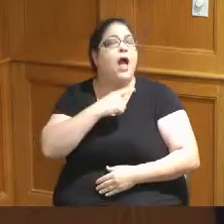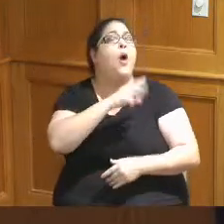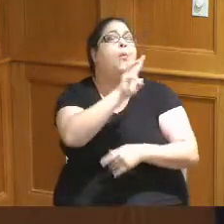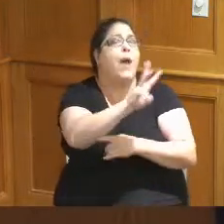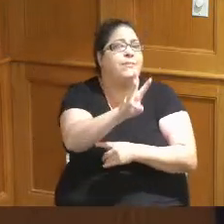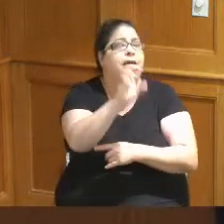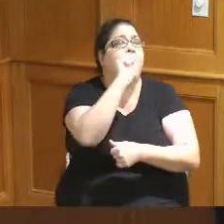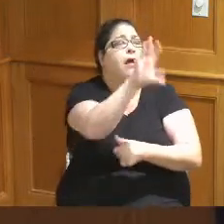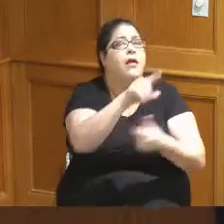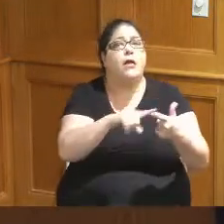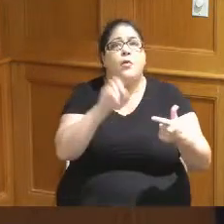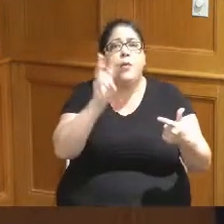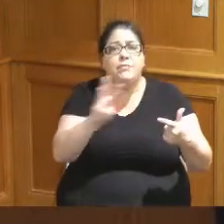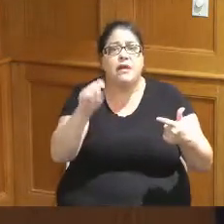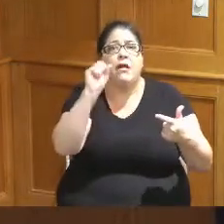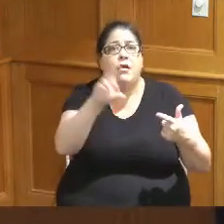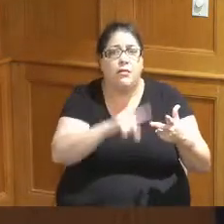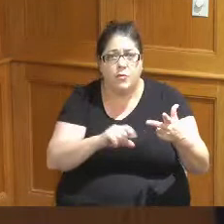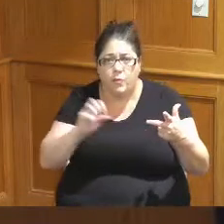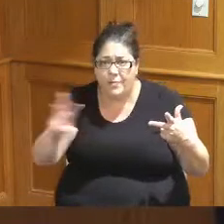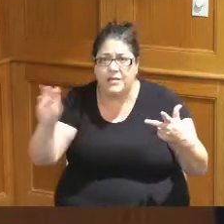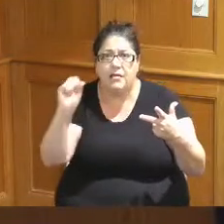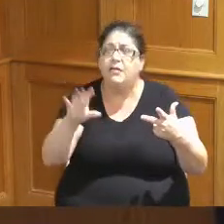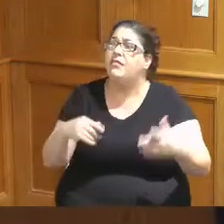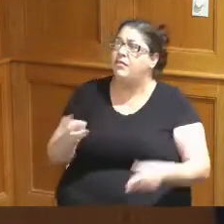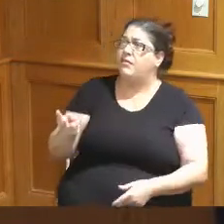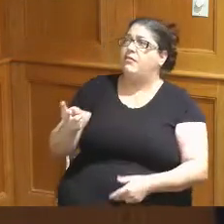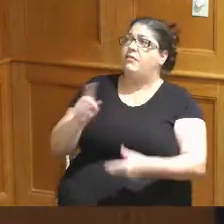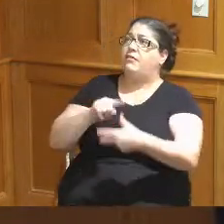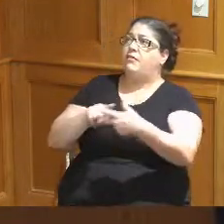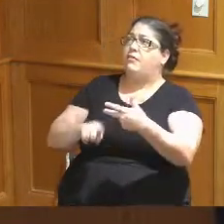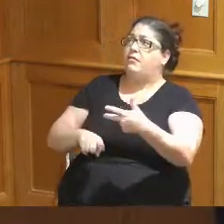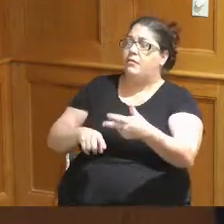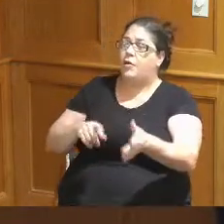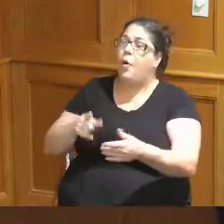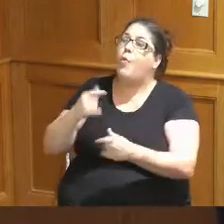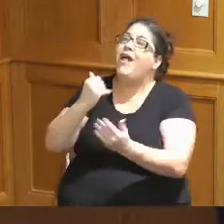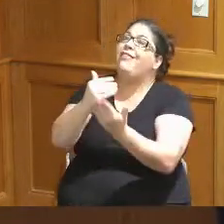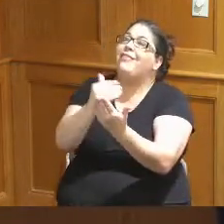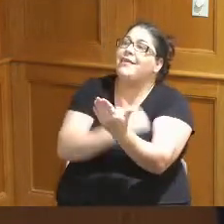well we said the first thing we want is to get us a list of how many companies in Hamilton County